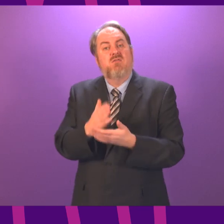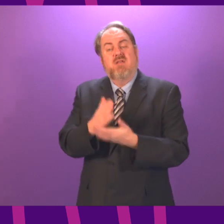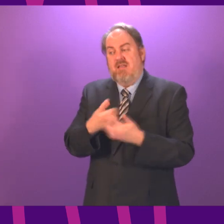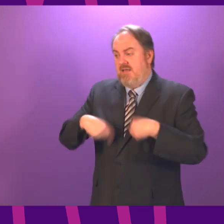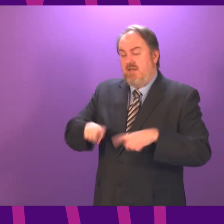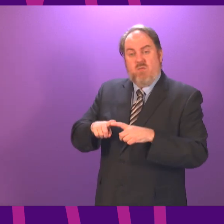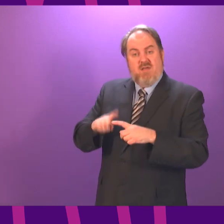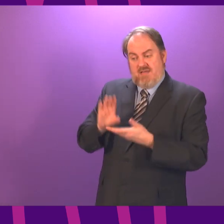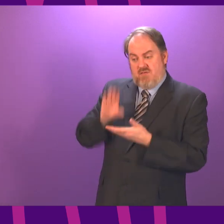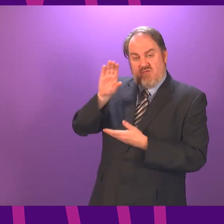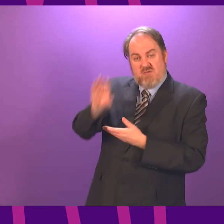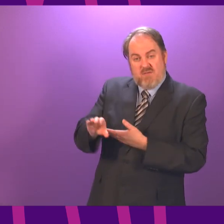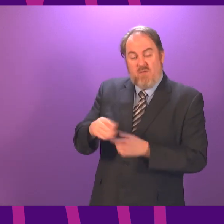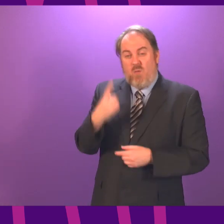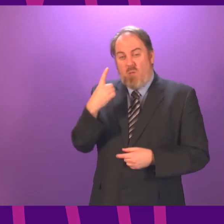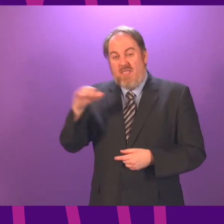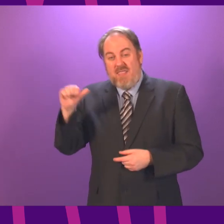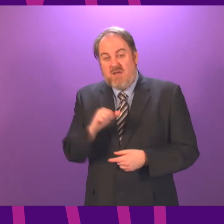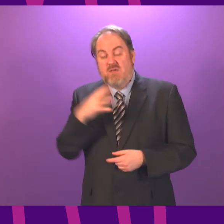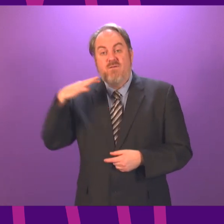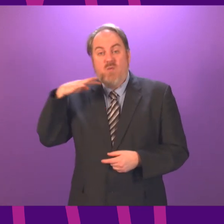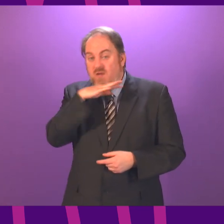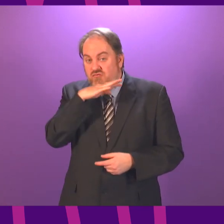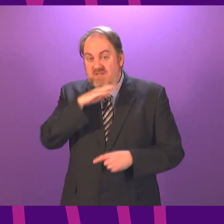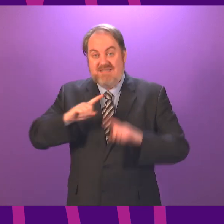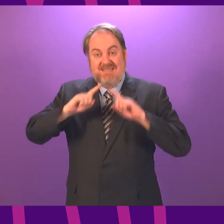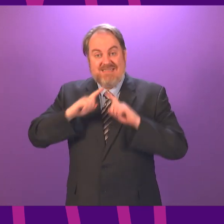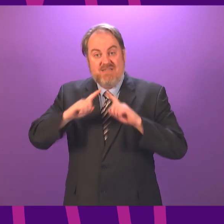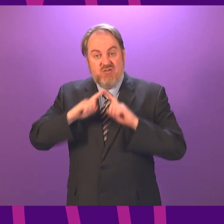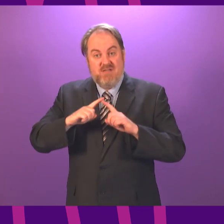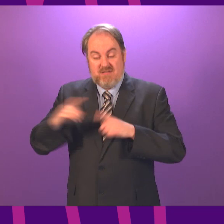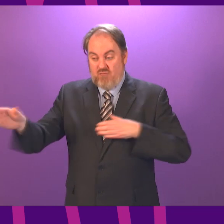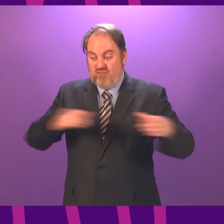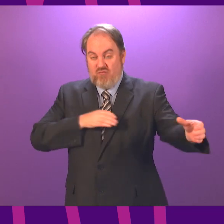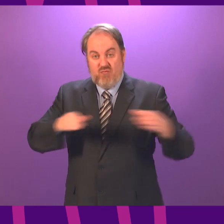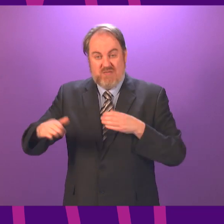allowed an additional 1,400 teachers to be recruited. The investment that the Deputy